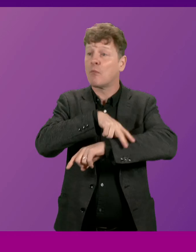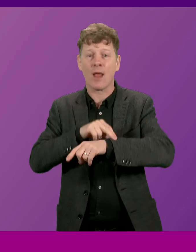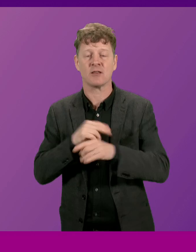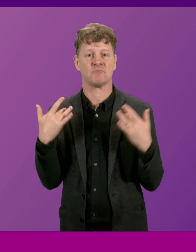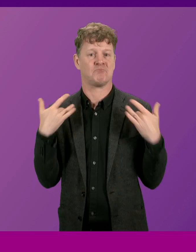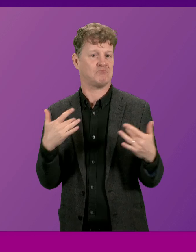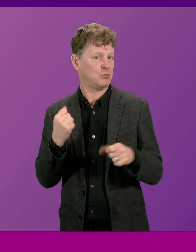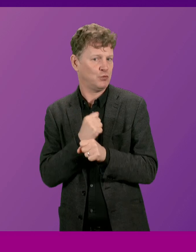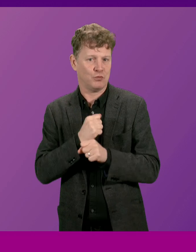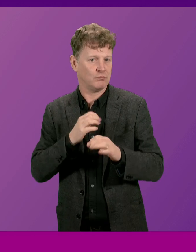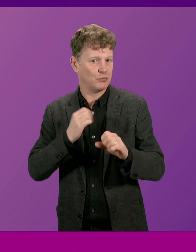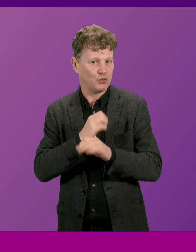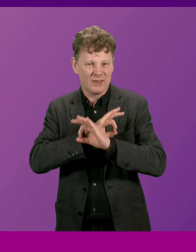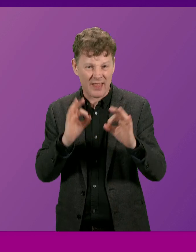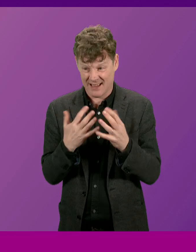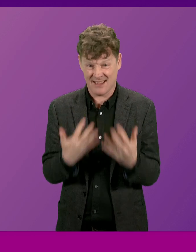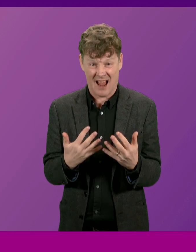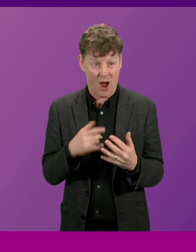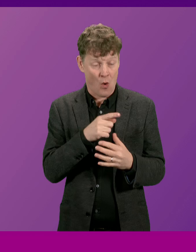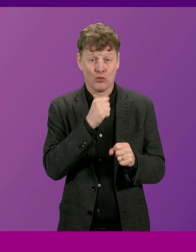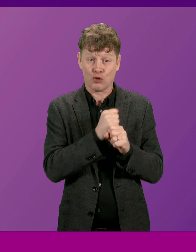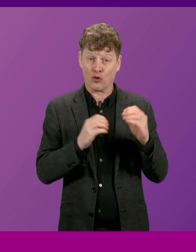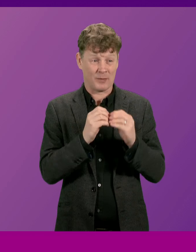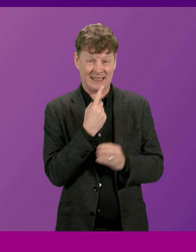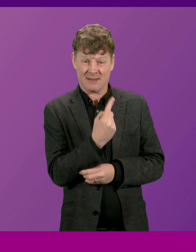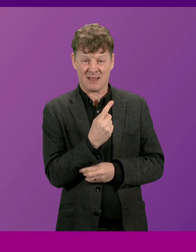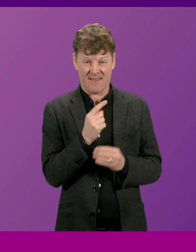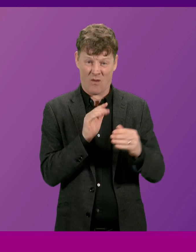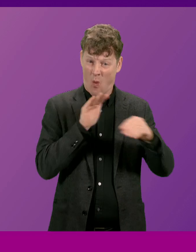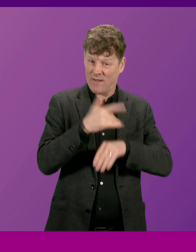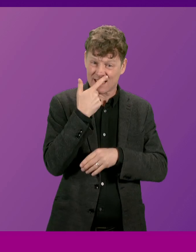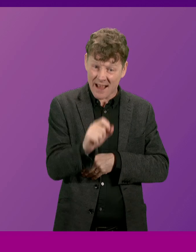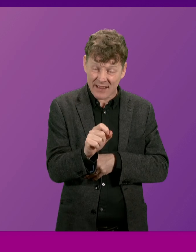in his 70s and in poor health, George has told me that he fears going to his grave as